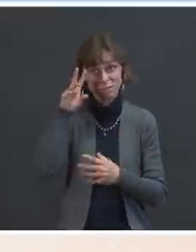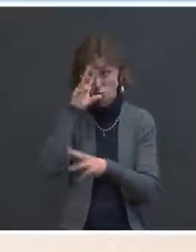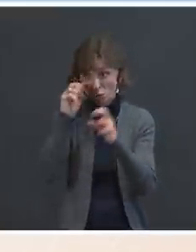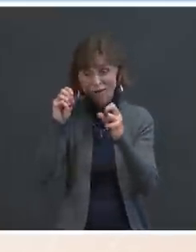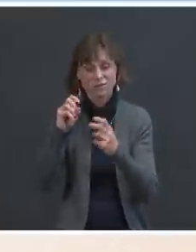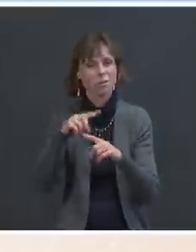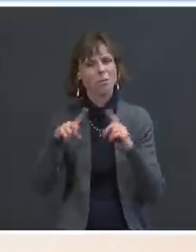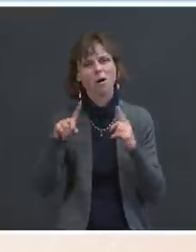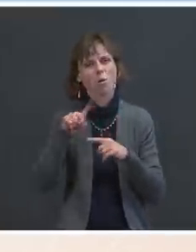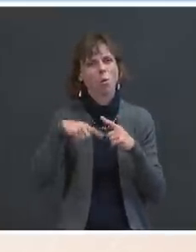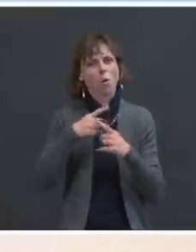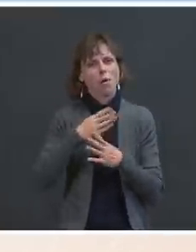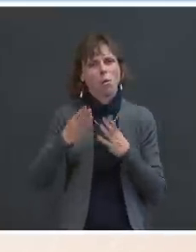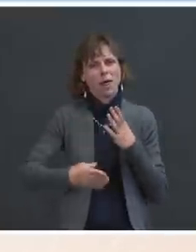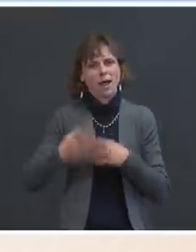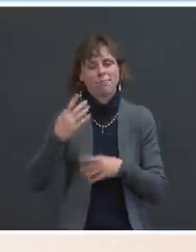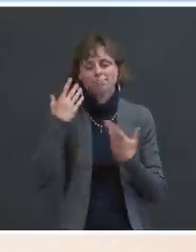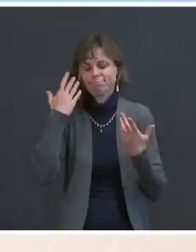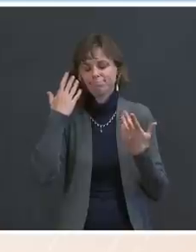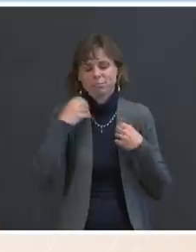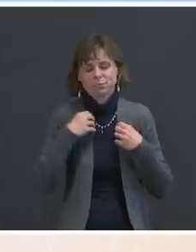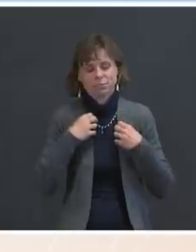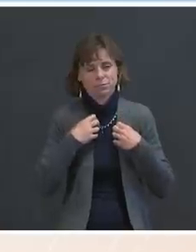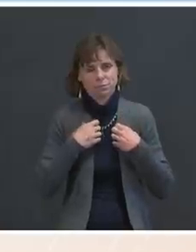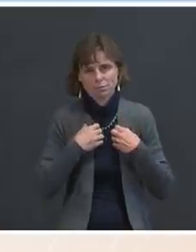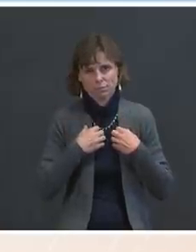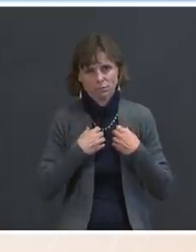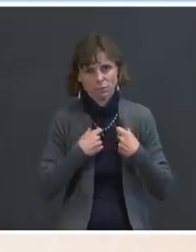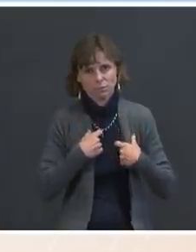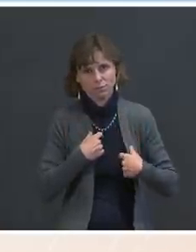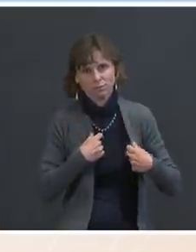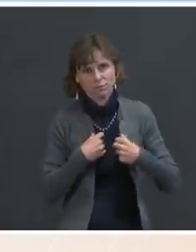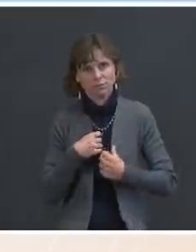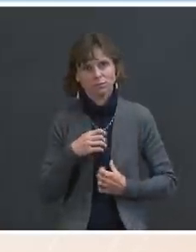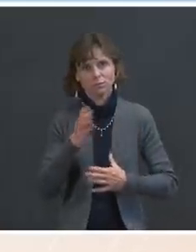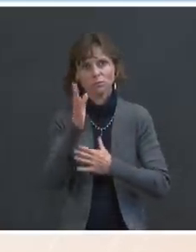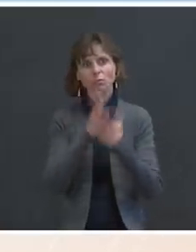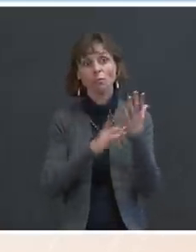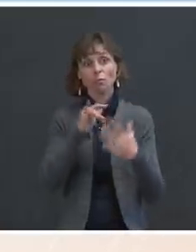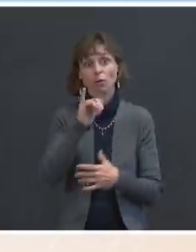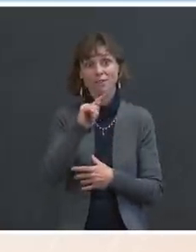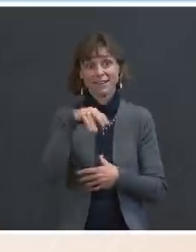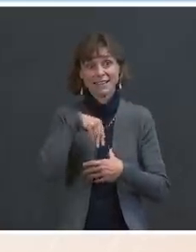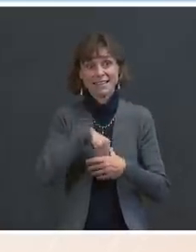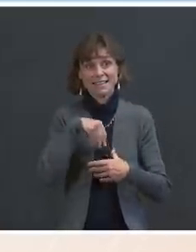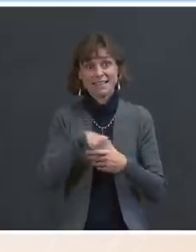and certainly part of the -- part of the focus internally is on ongoing discussions about what is next